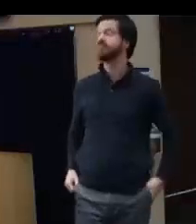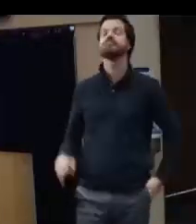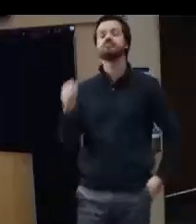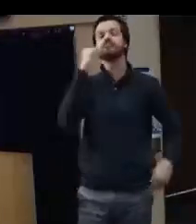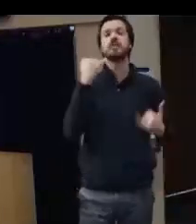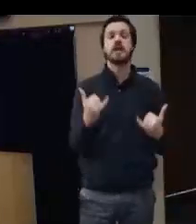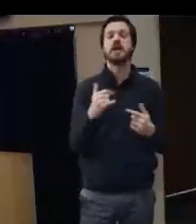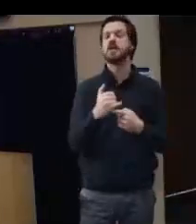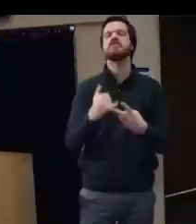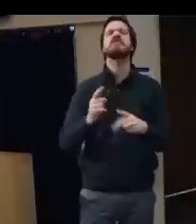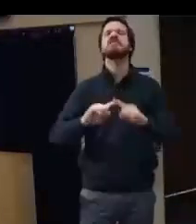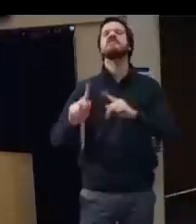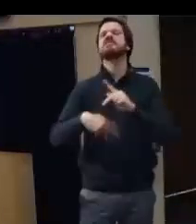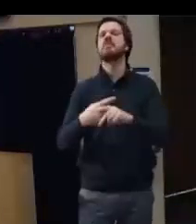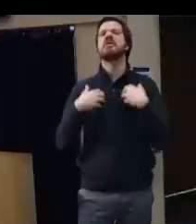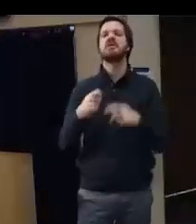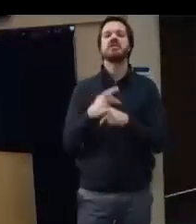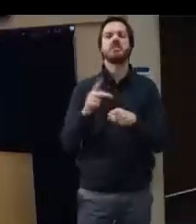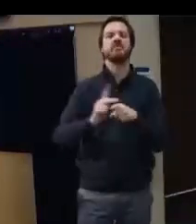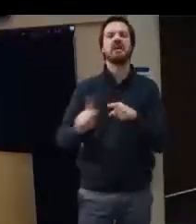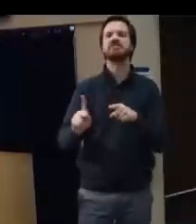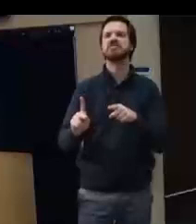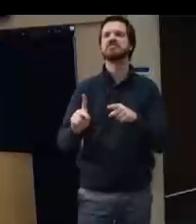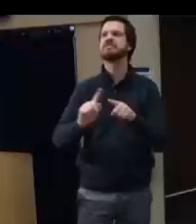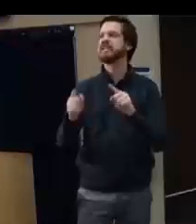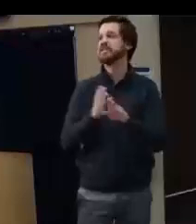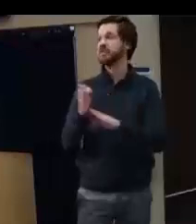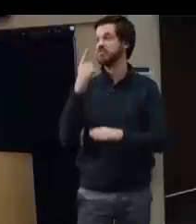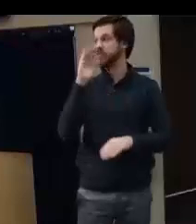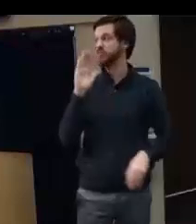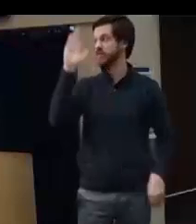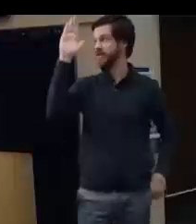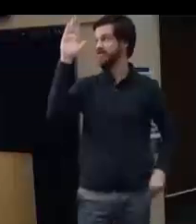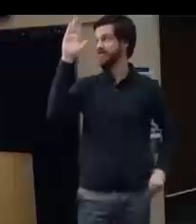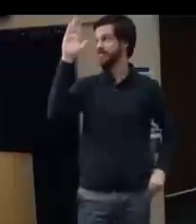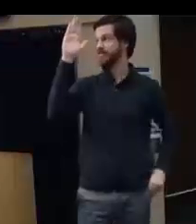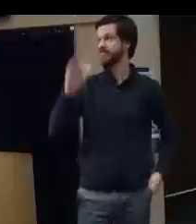are a different kind of health care professional in a different specialty can you raise your hand